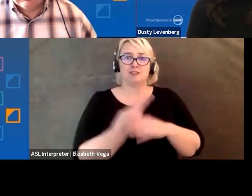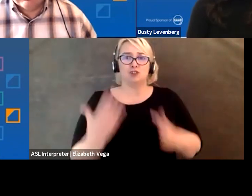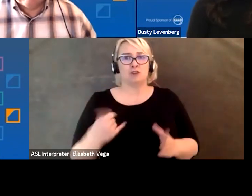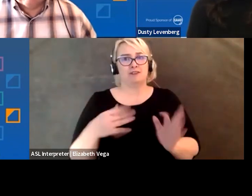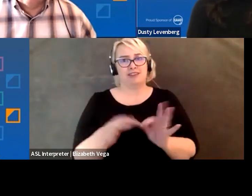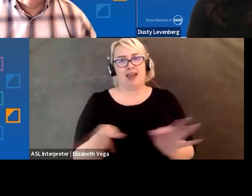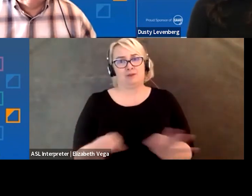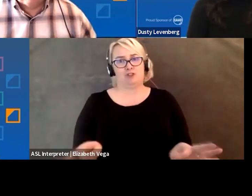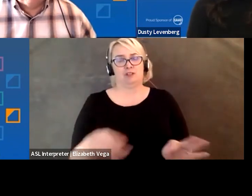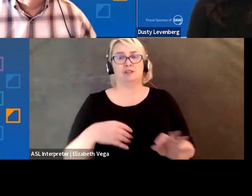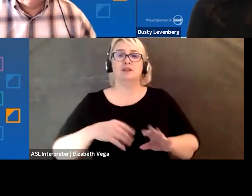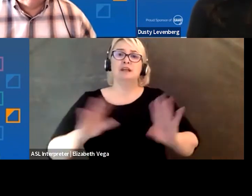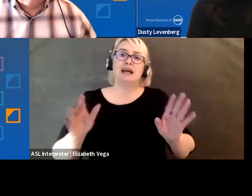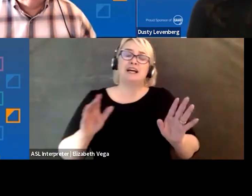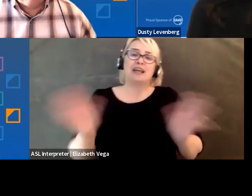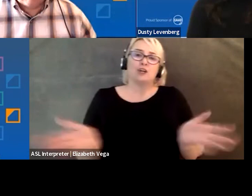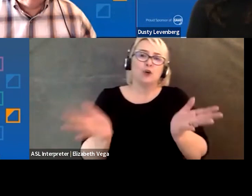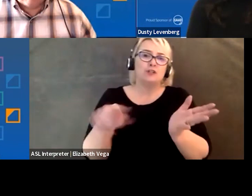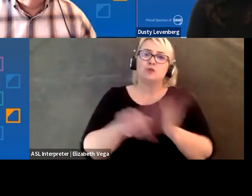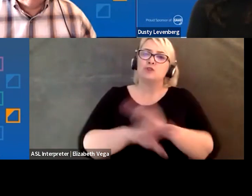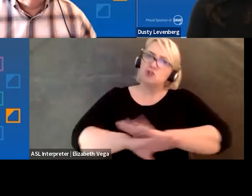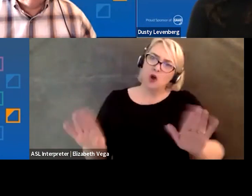is too -- don't add alt texts at all.